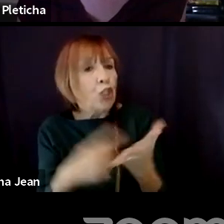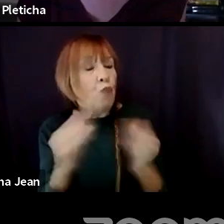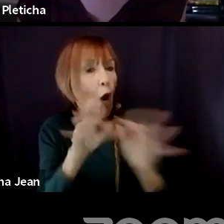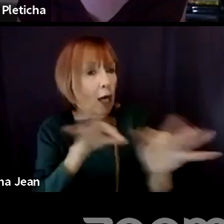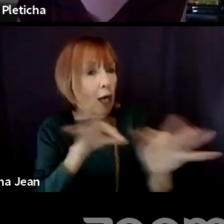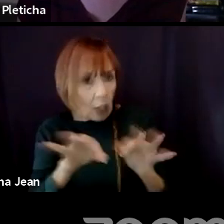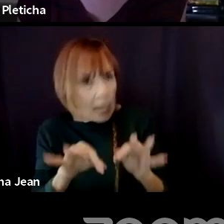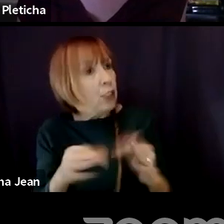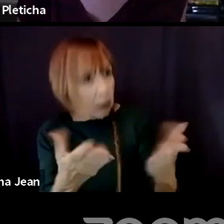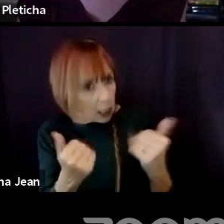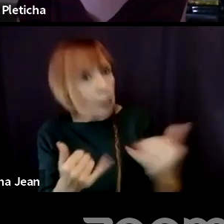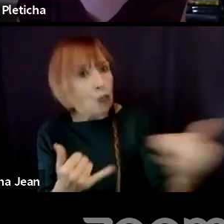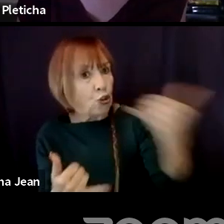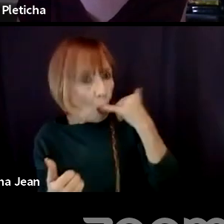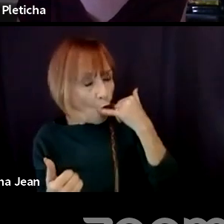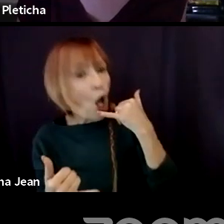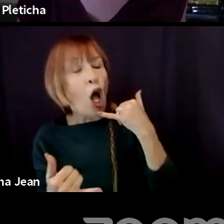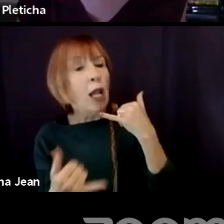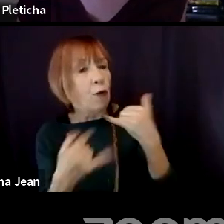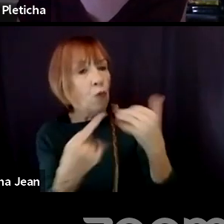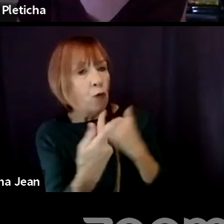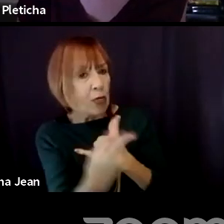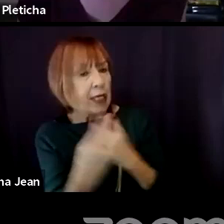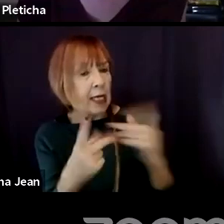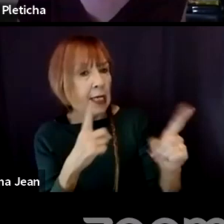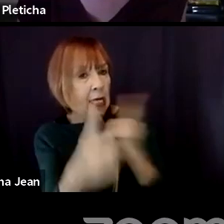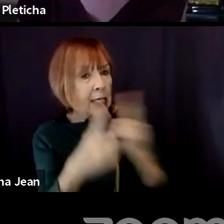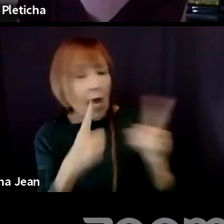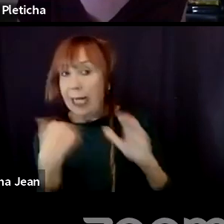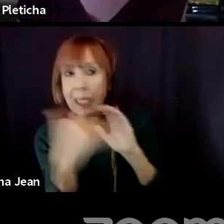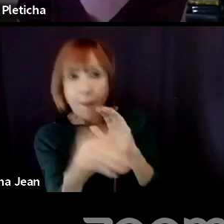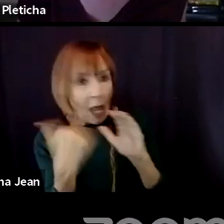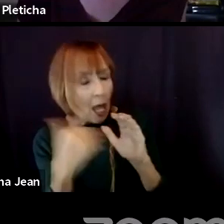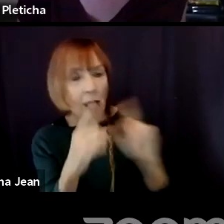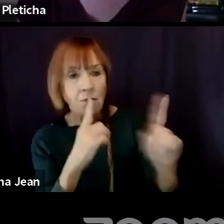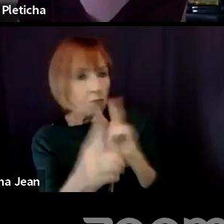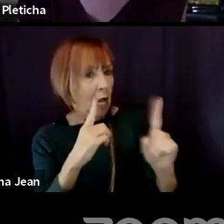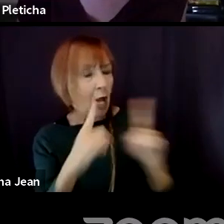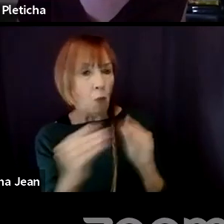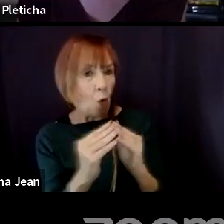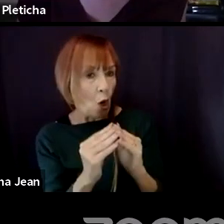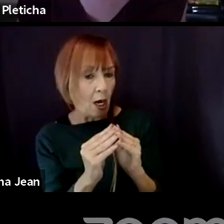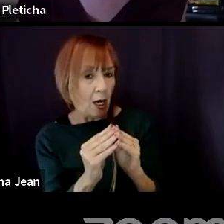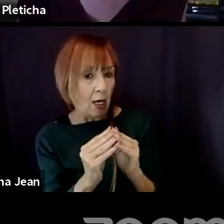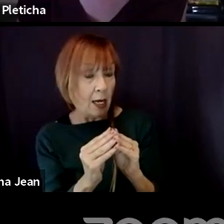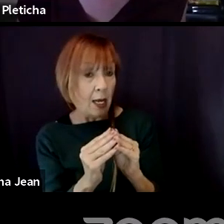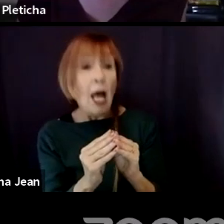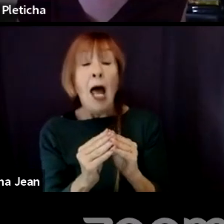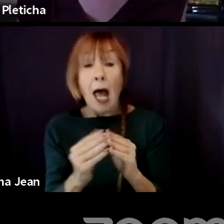Or go back and forth via email and whenever people take me up on that,